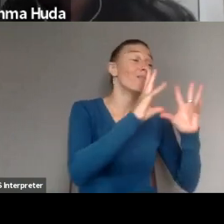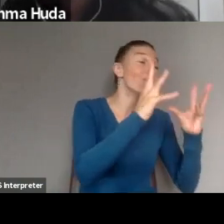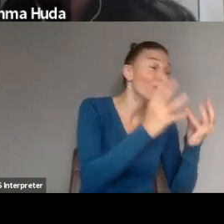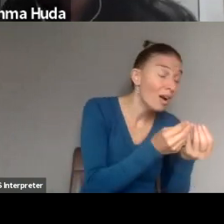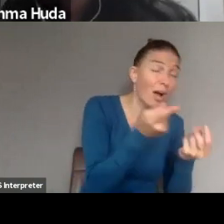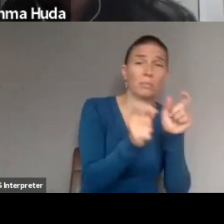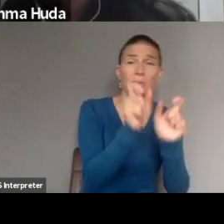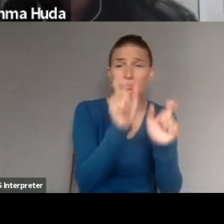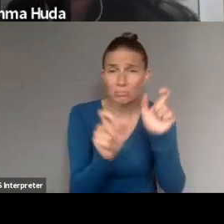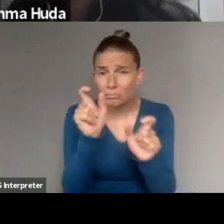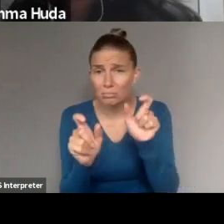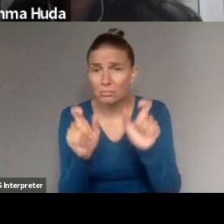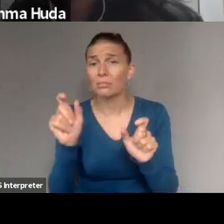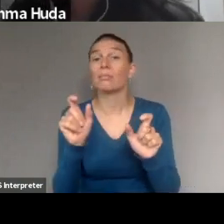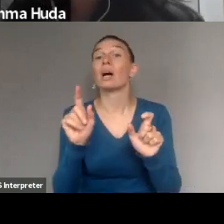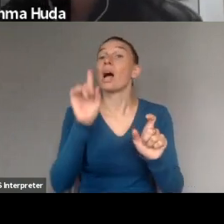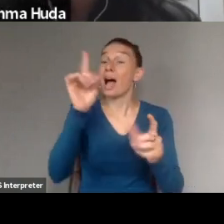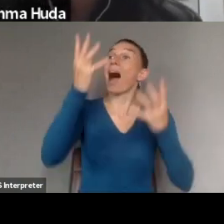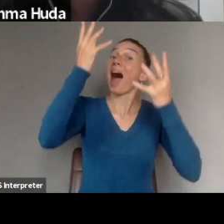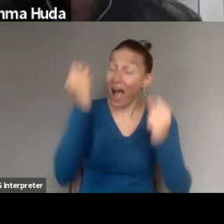from the various social protection responses.